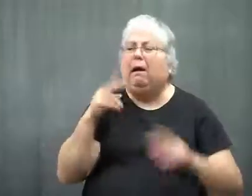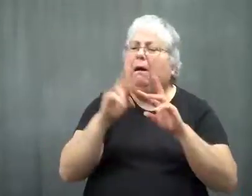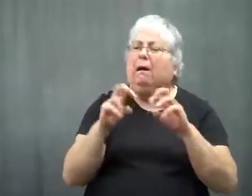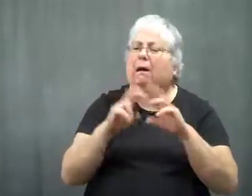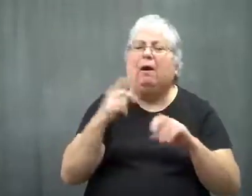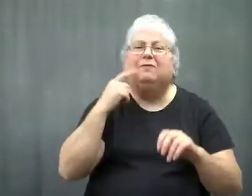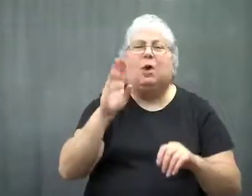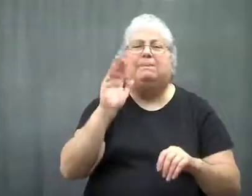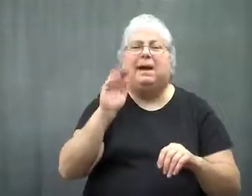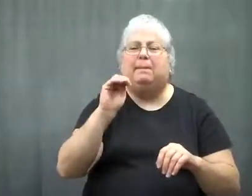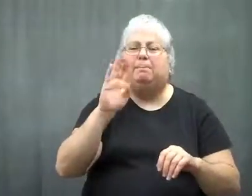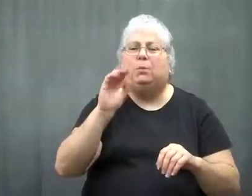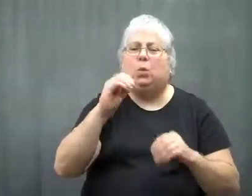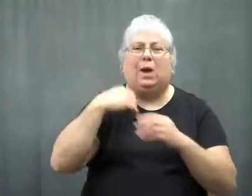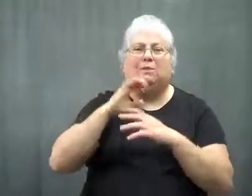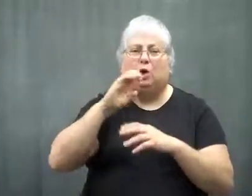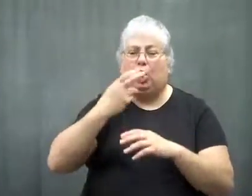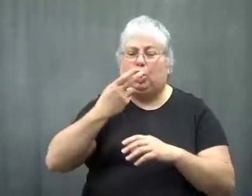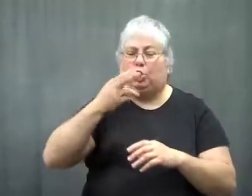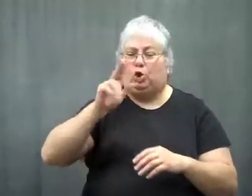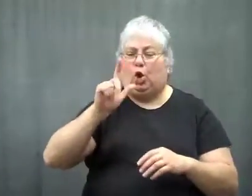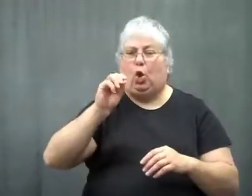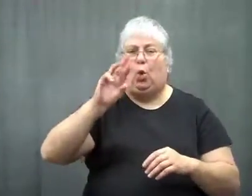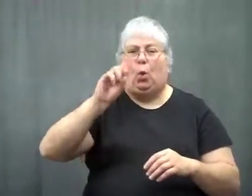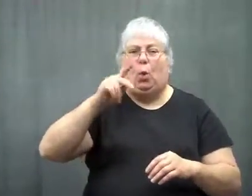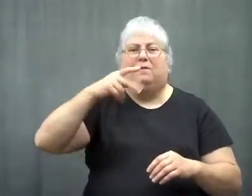was hers, she was looking up chlorophyll in bamboo.